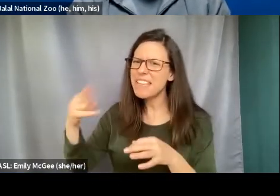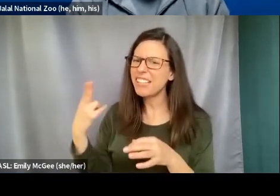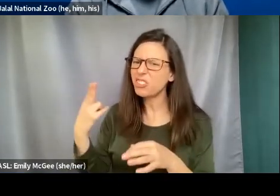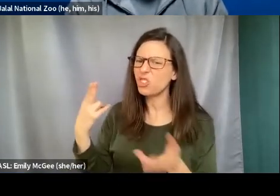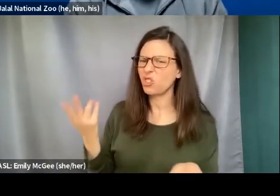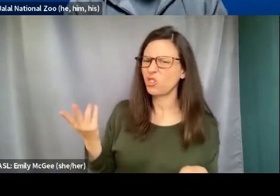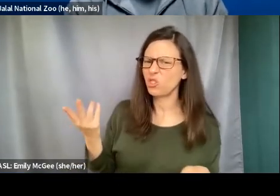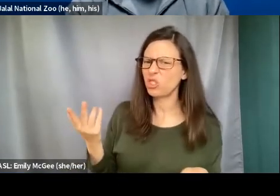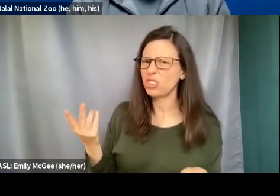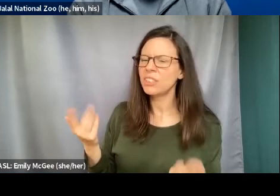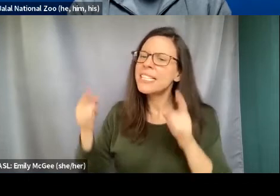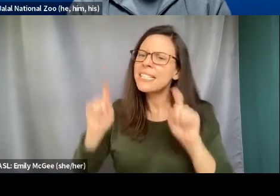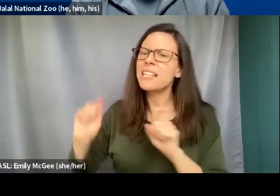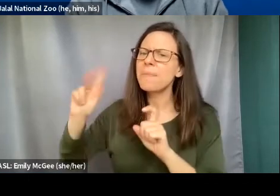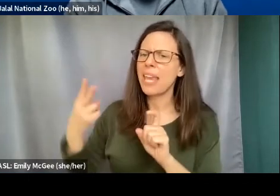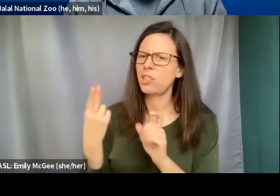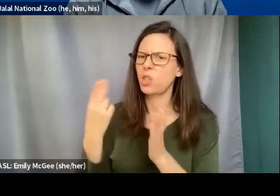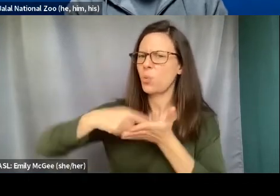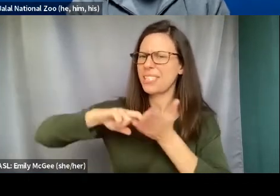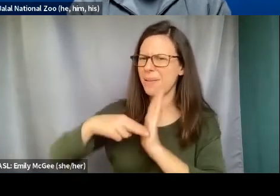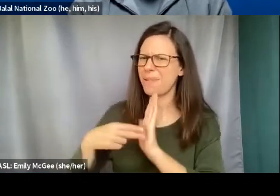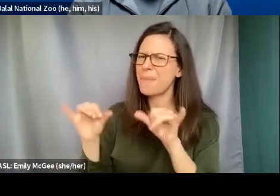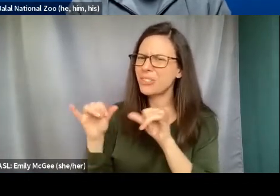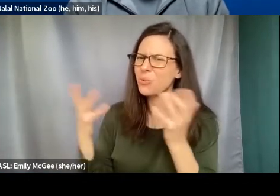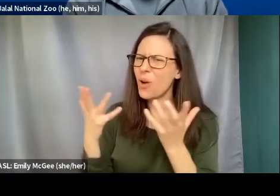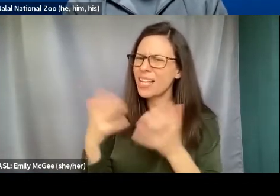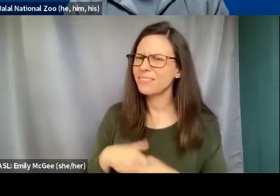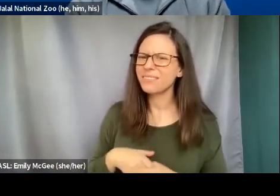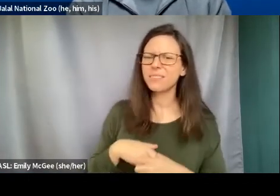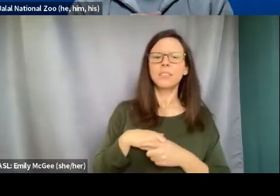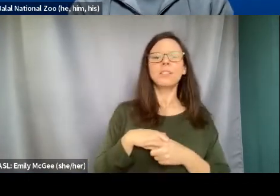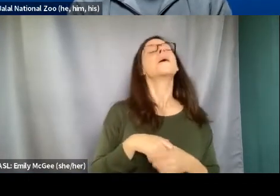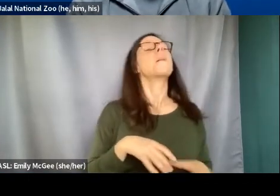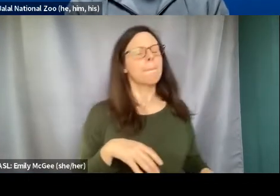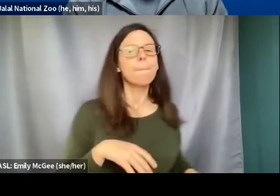when we test for ph what does that measure in the water? >>Jalal: Uh, percent hydrogen in the water.